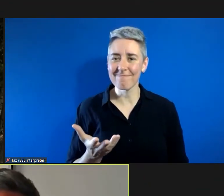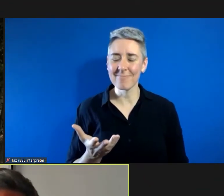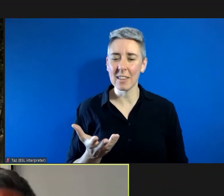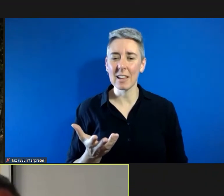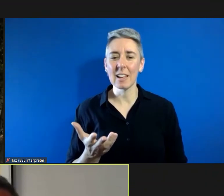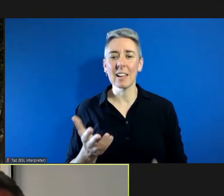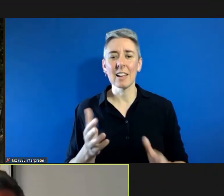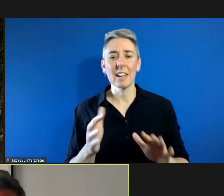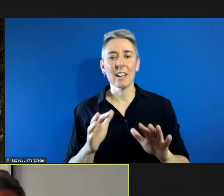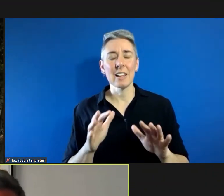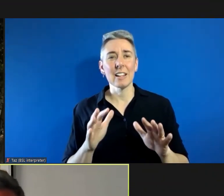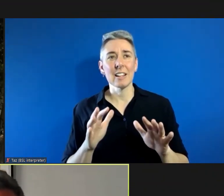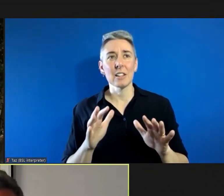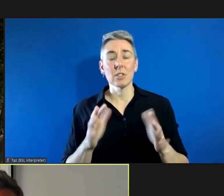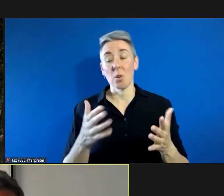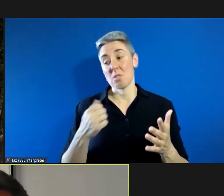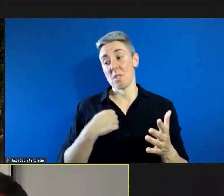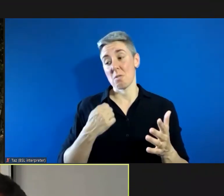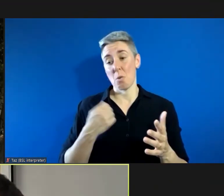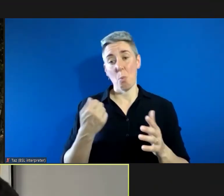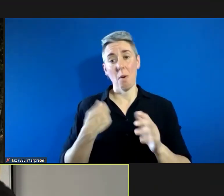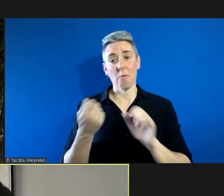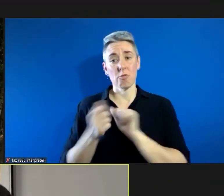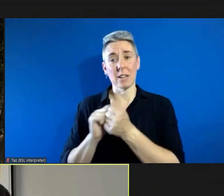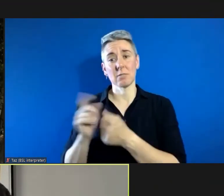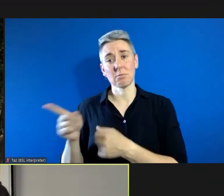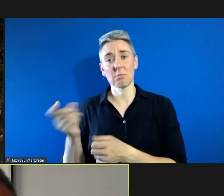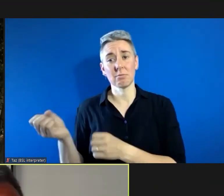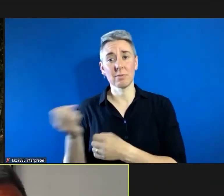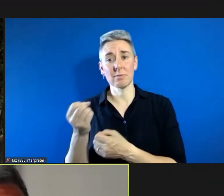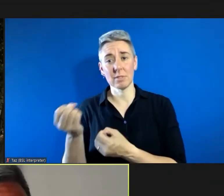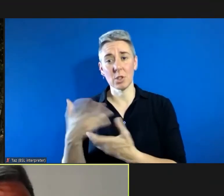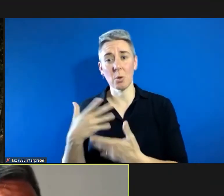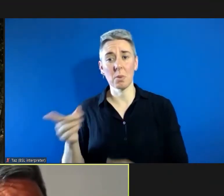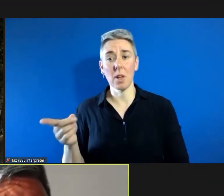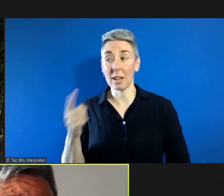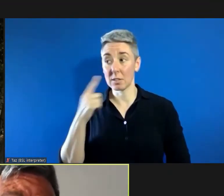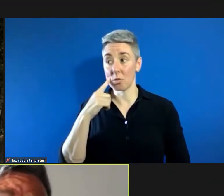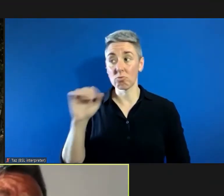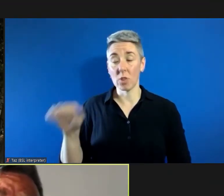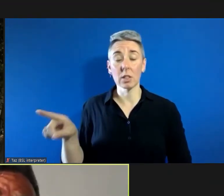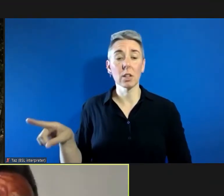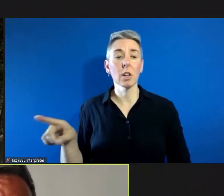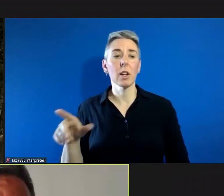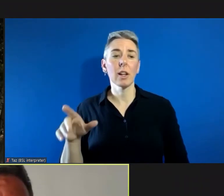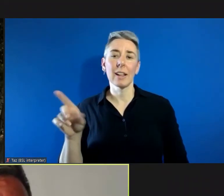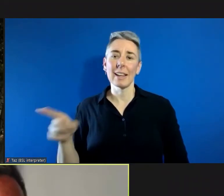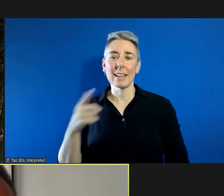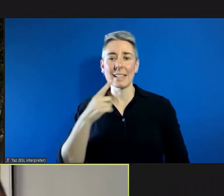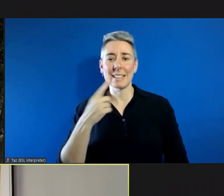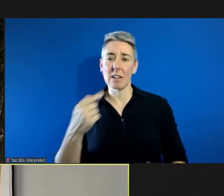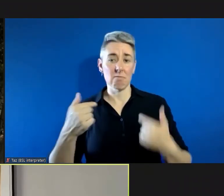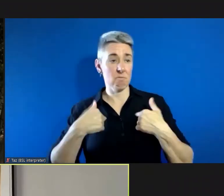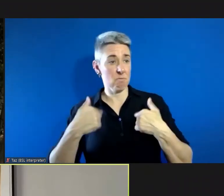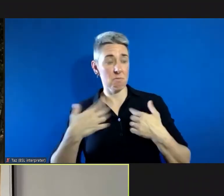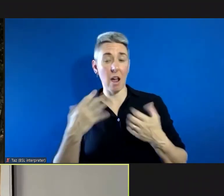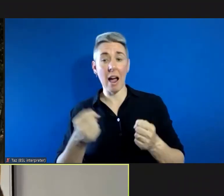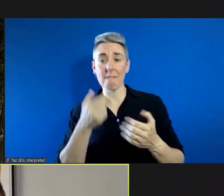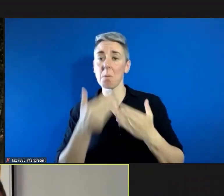as my friend Walkie said, to me it's really true, I've got much more in common with most